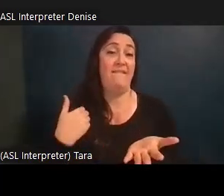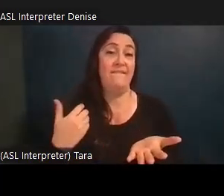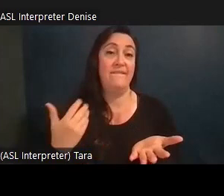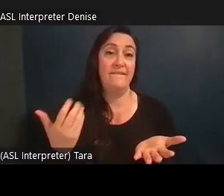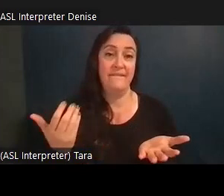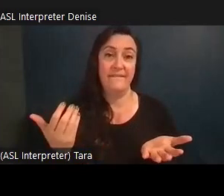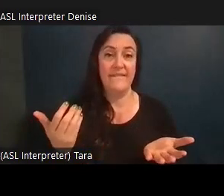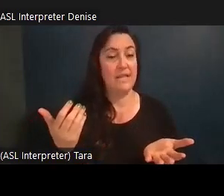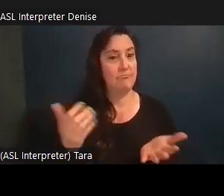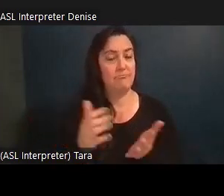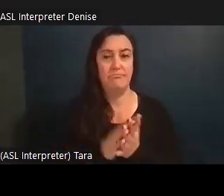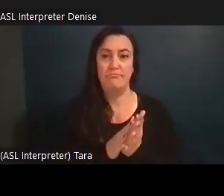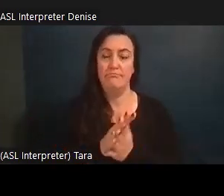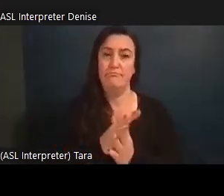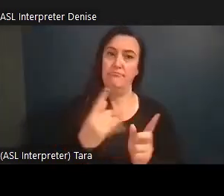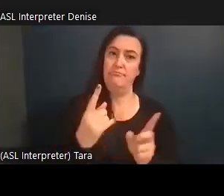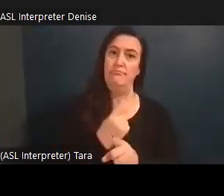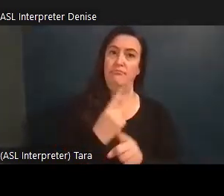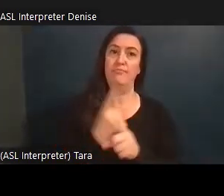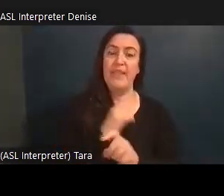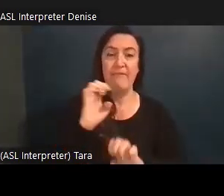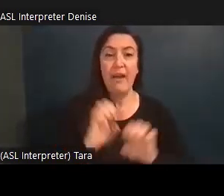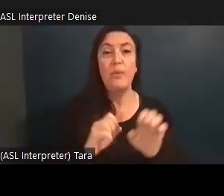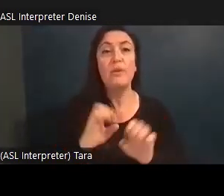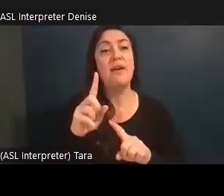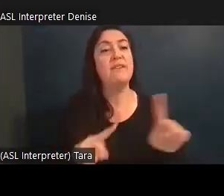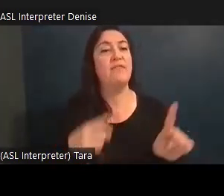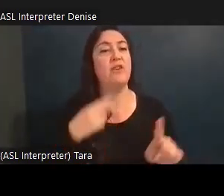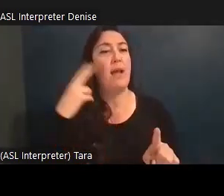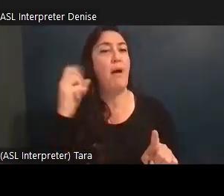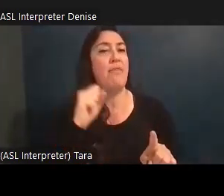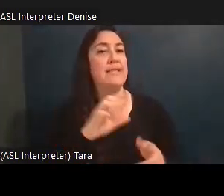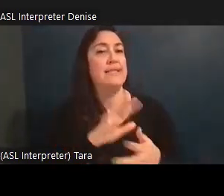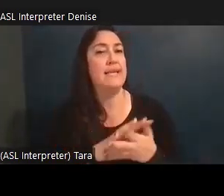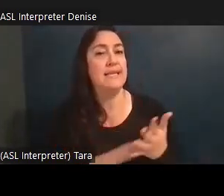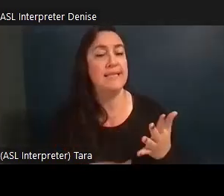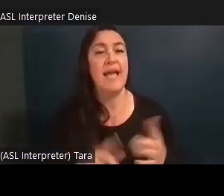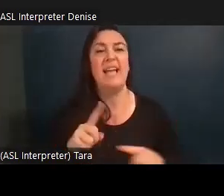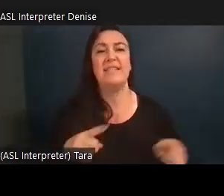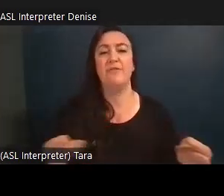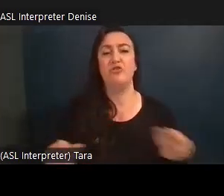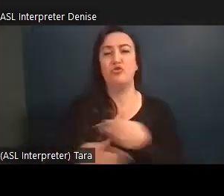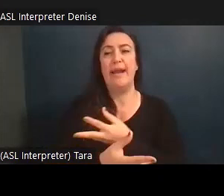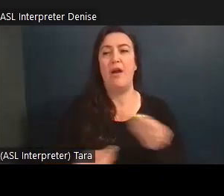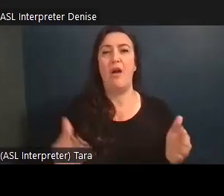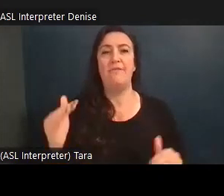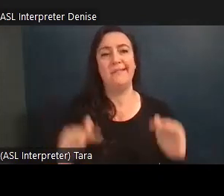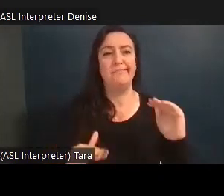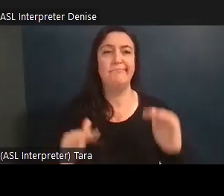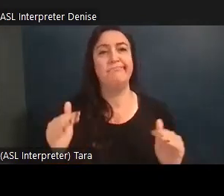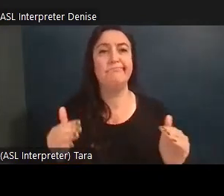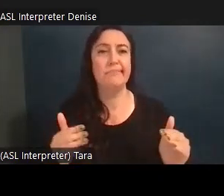evaluation of different hypothesis and different trade-offs related to managing this rangeland system.